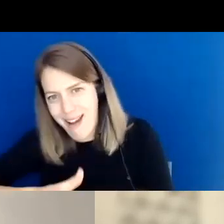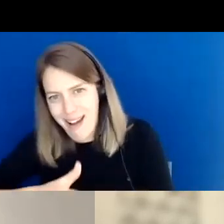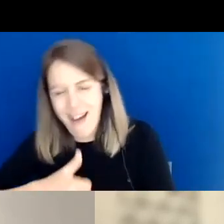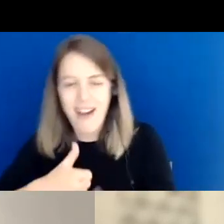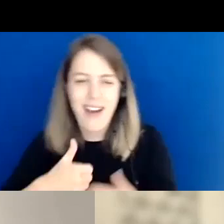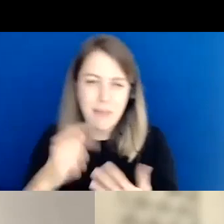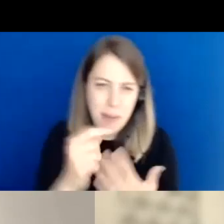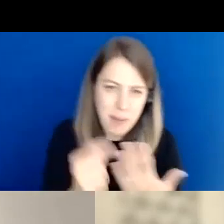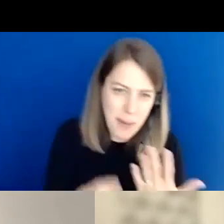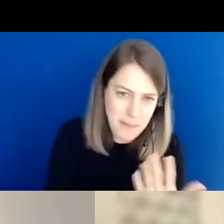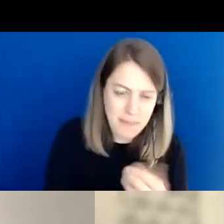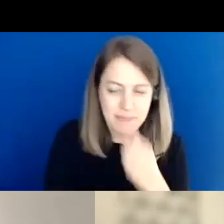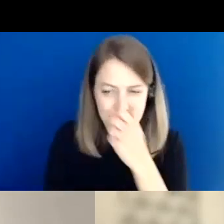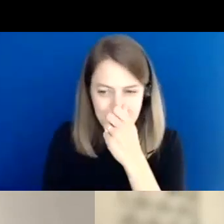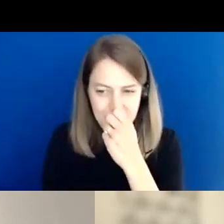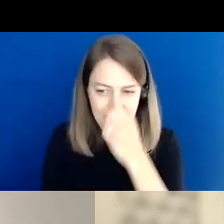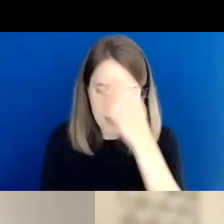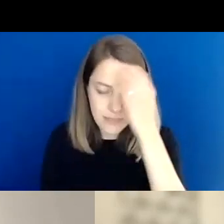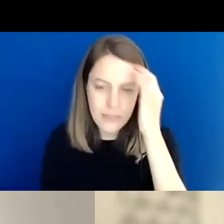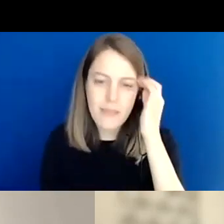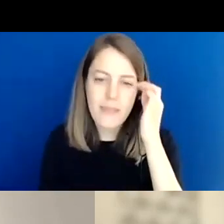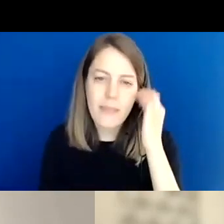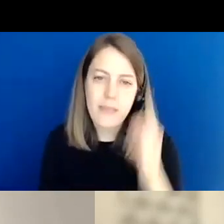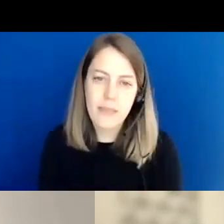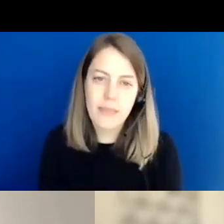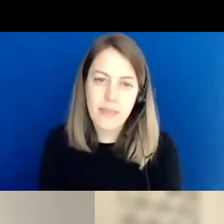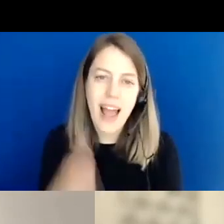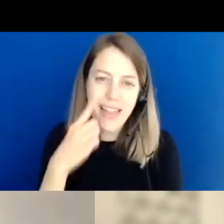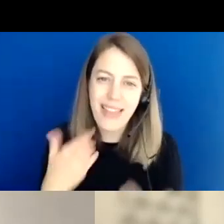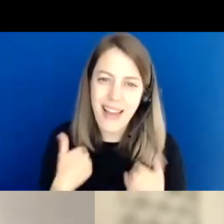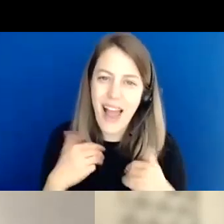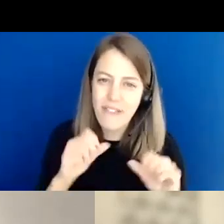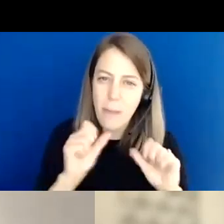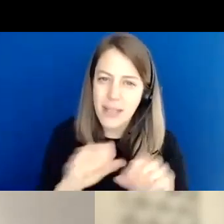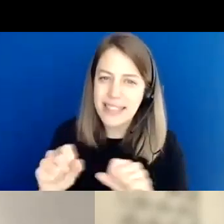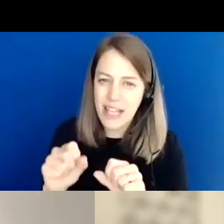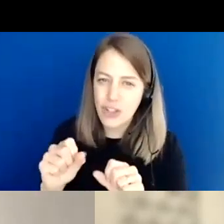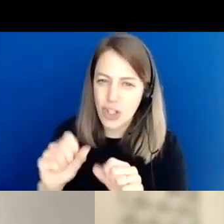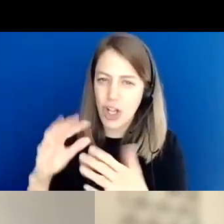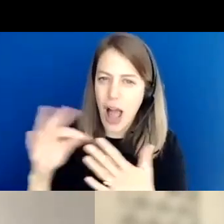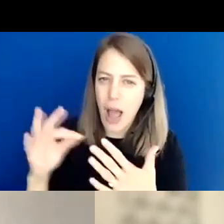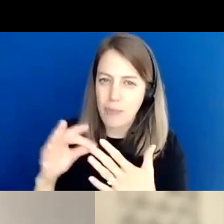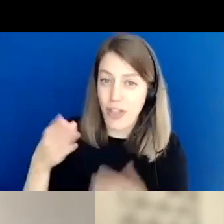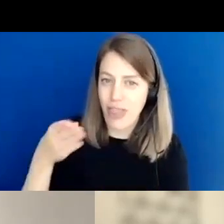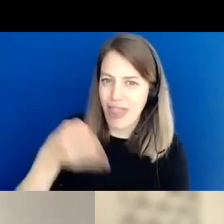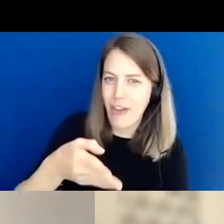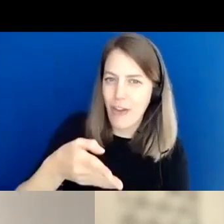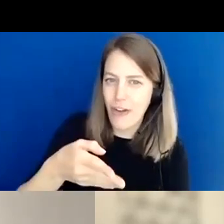I think there is a potential avenue there which may be very fruitful.